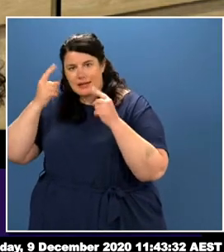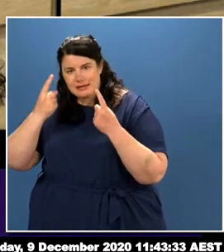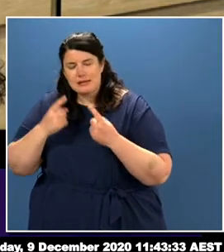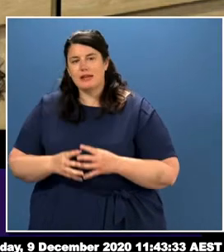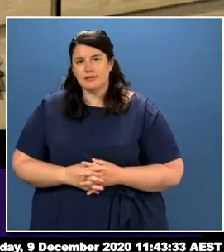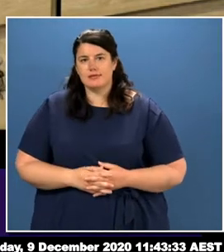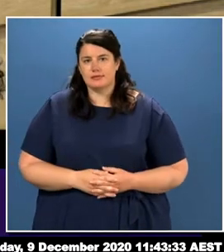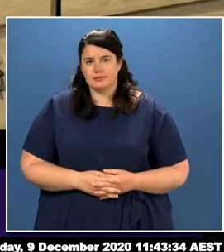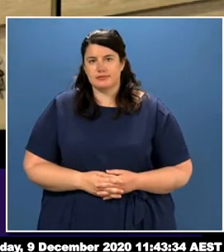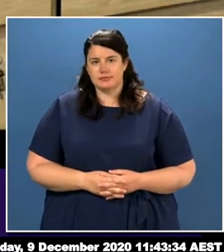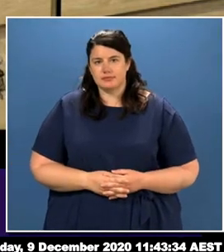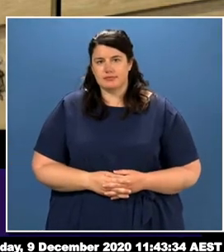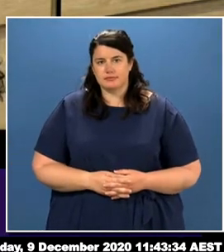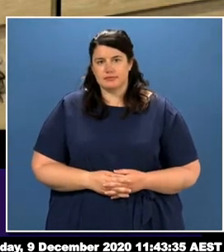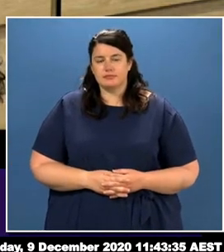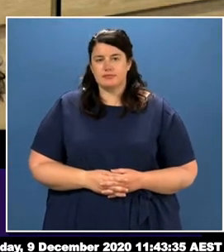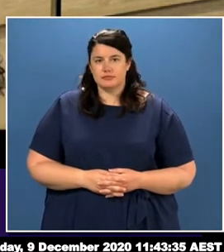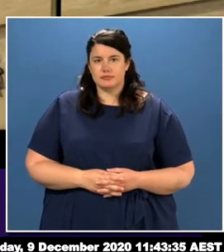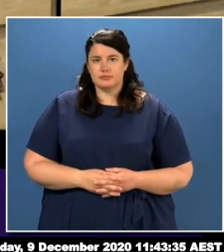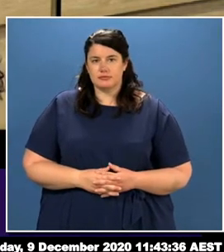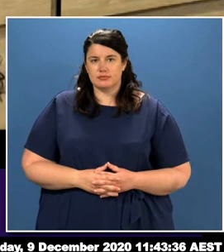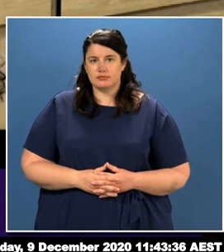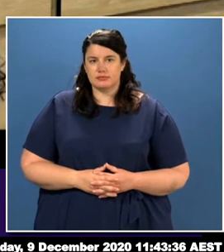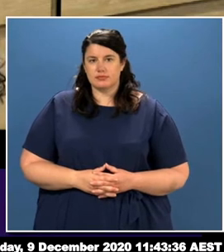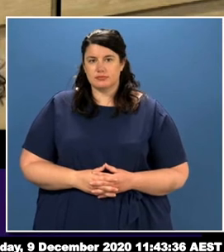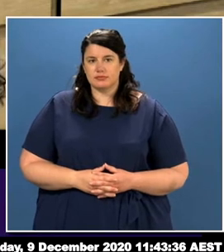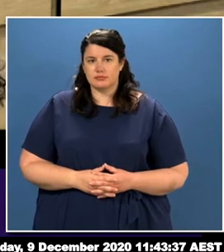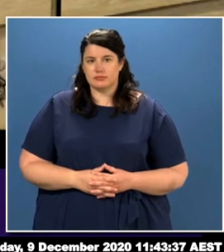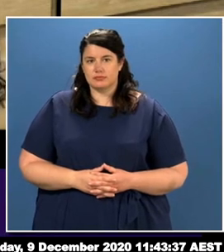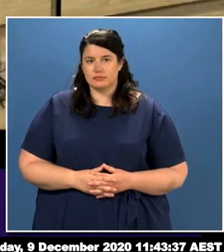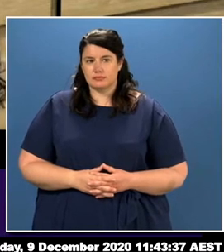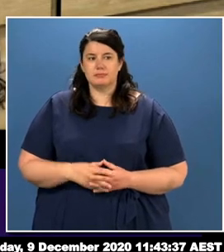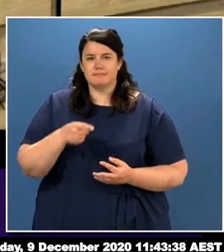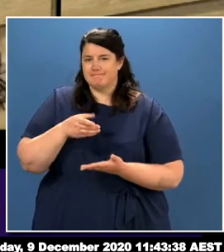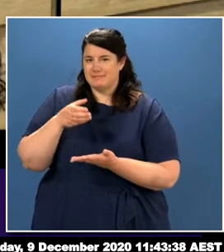I would like to have a --- MS FRASER: Glass of water? Sure.